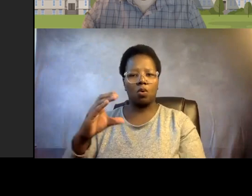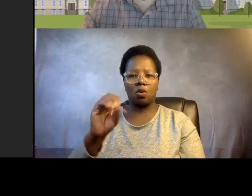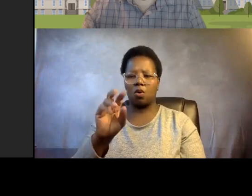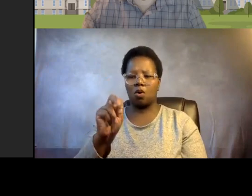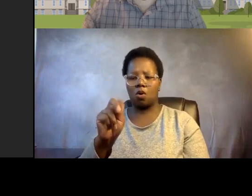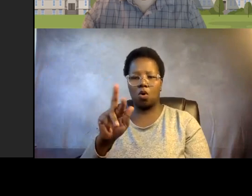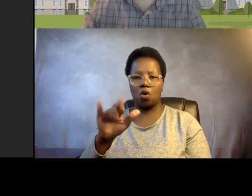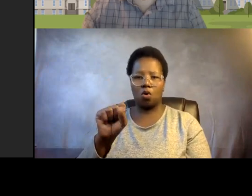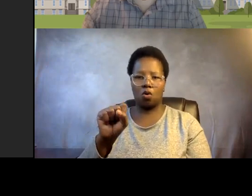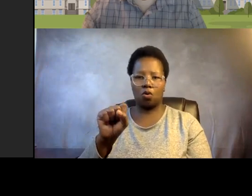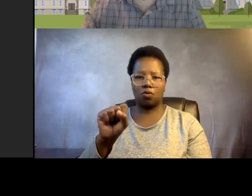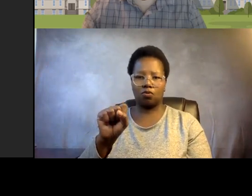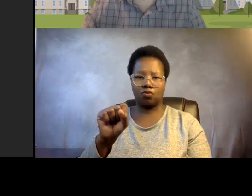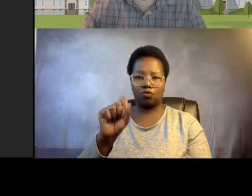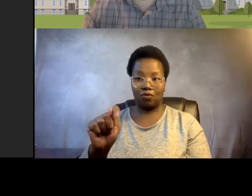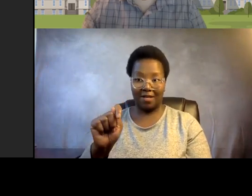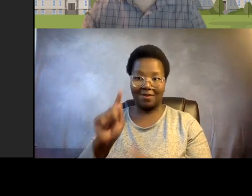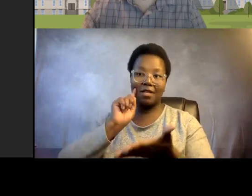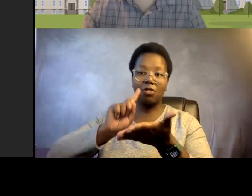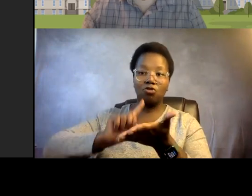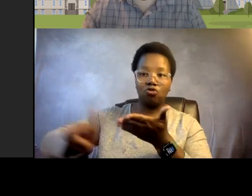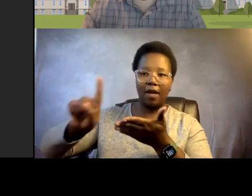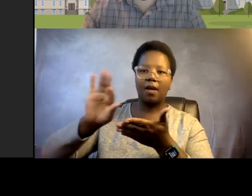is to inspect something that you've identified using some other tool.